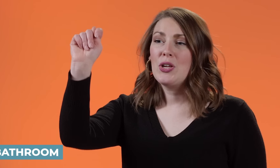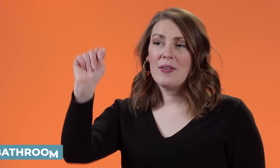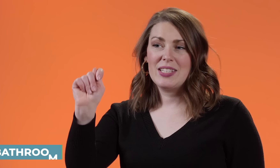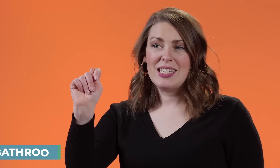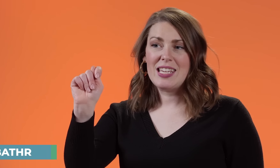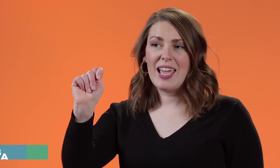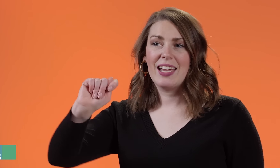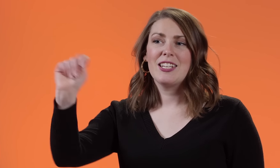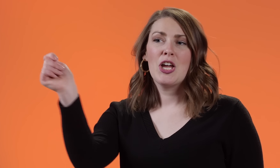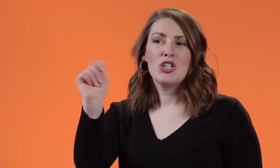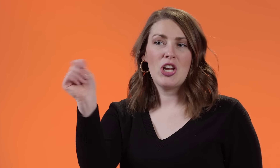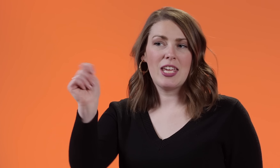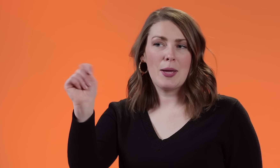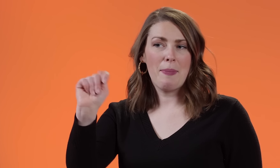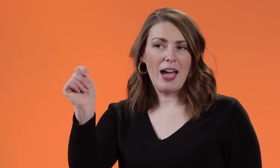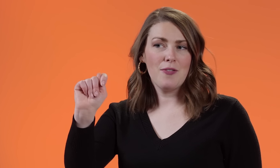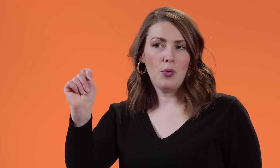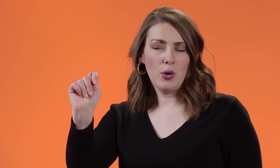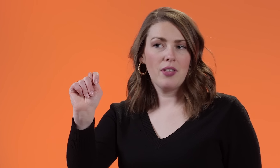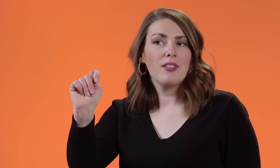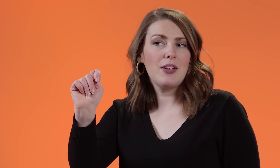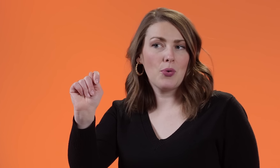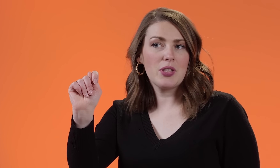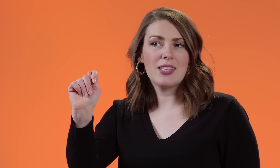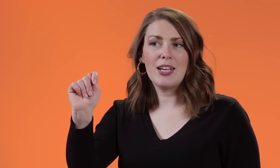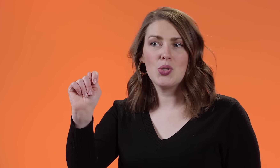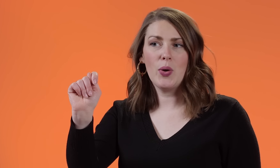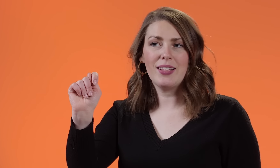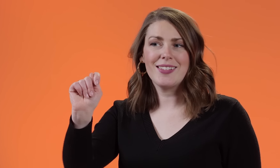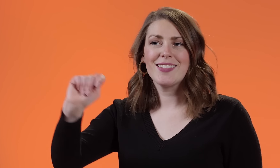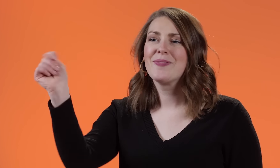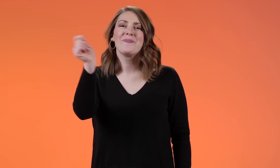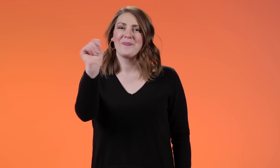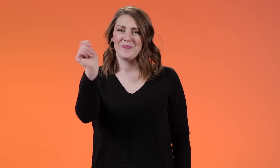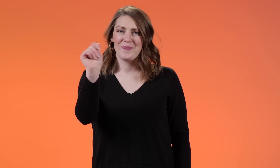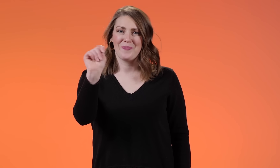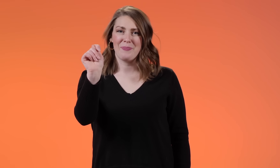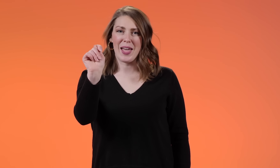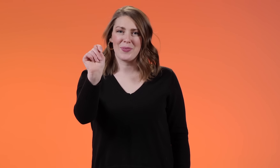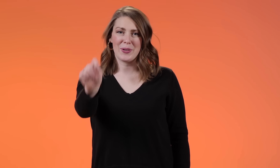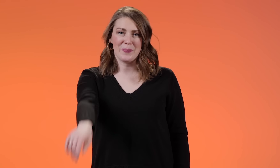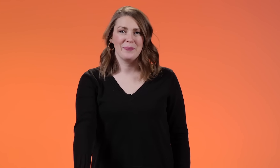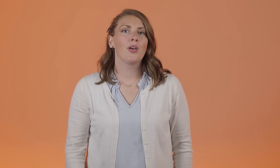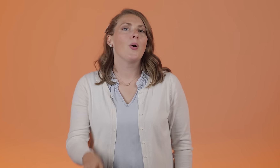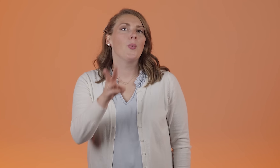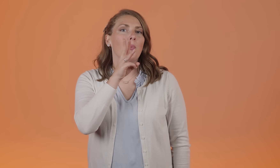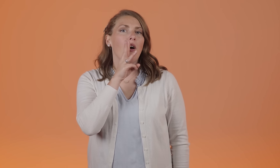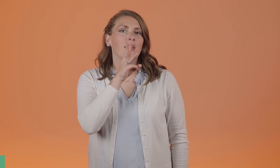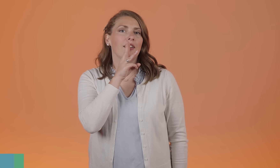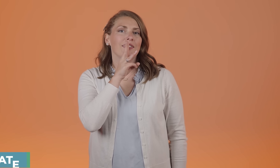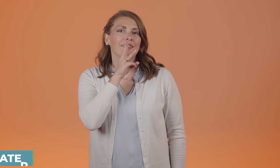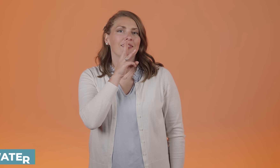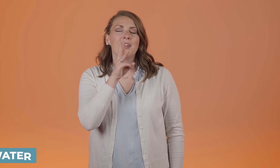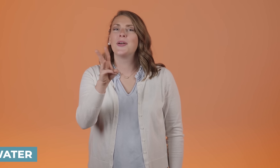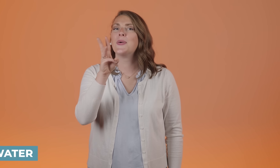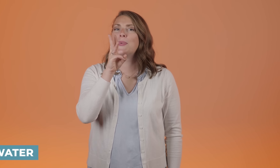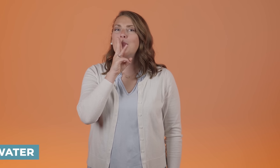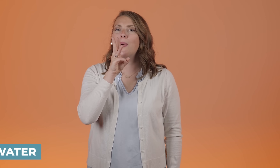You have a T hand shaking it back and forth. Like for the toilet. Bathroom. Water.